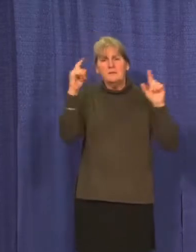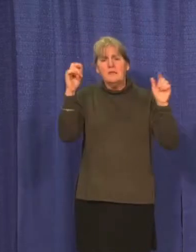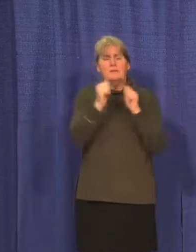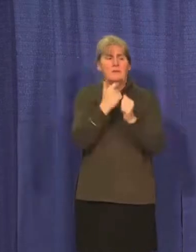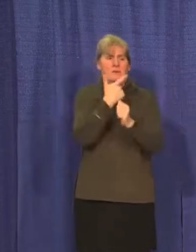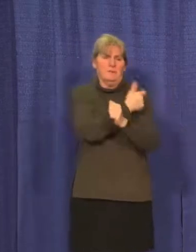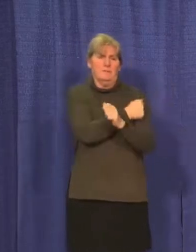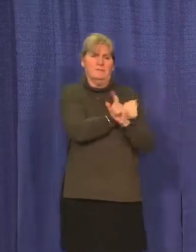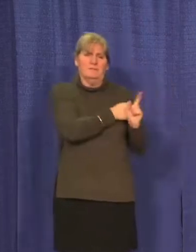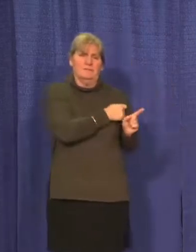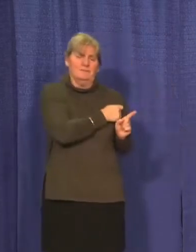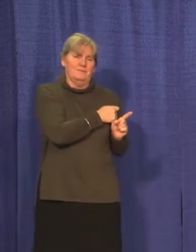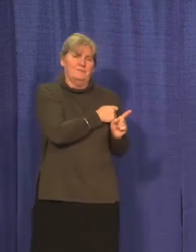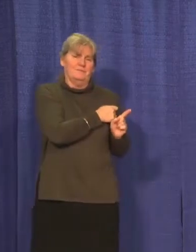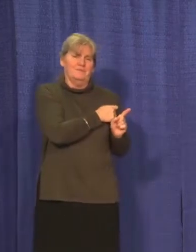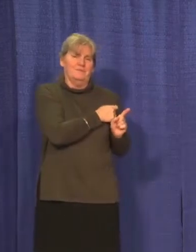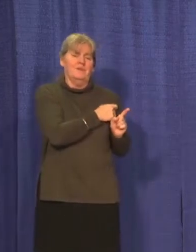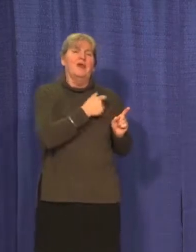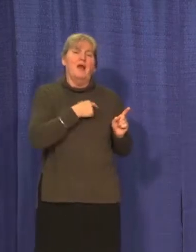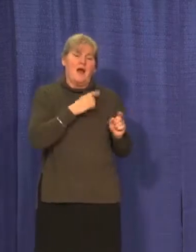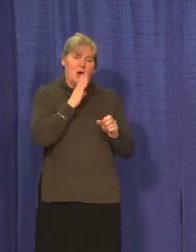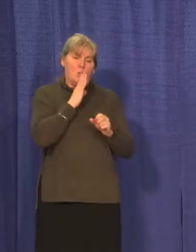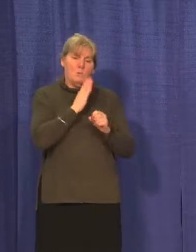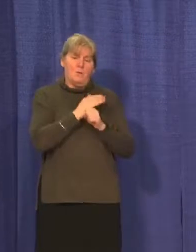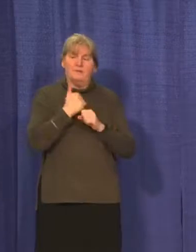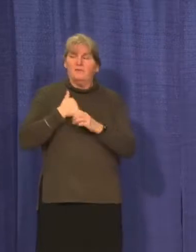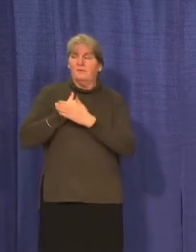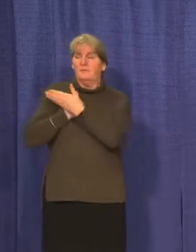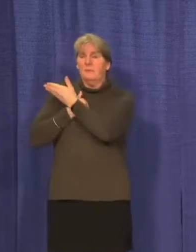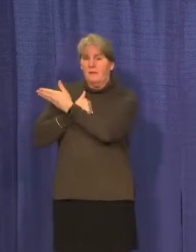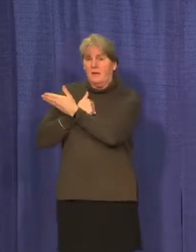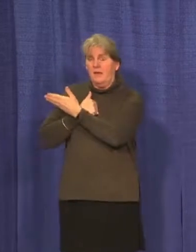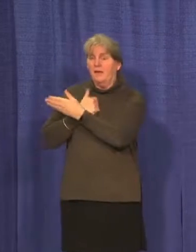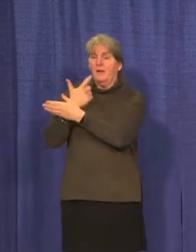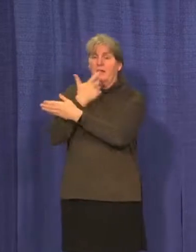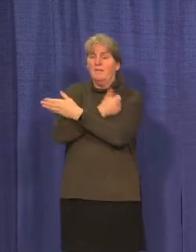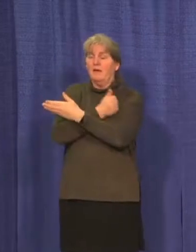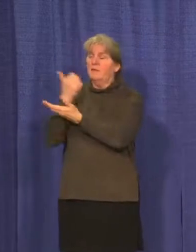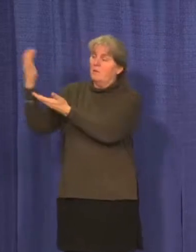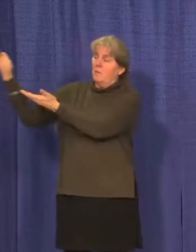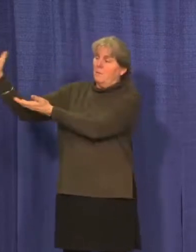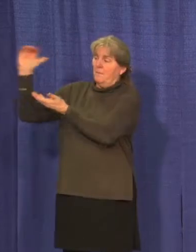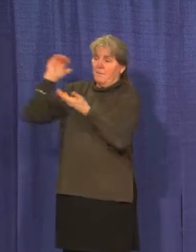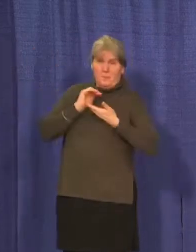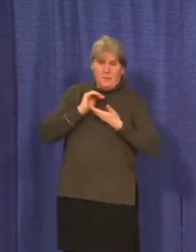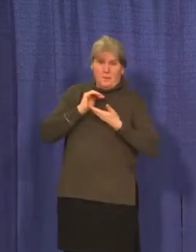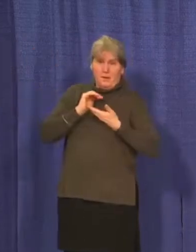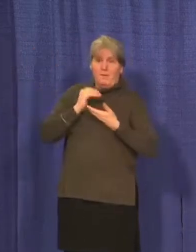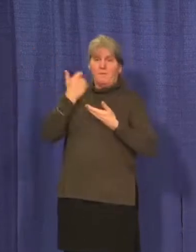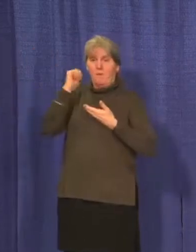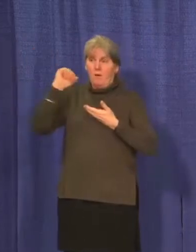me remind you that we have that promise from Canada of sufficient vaccines for all who